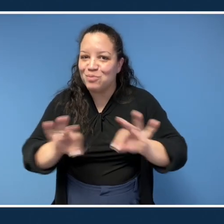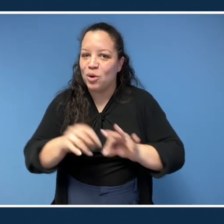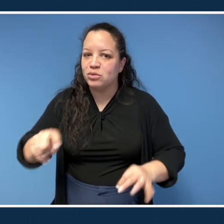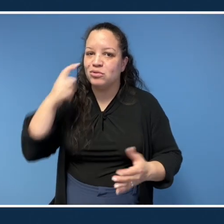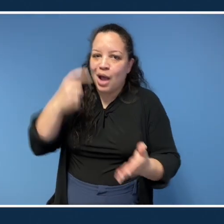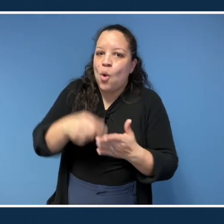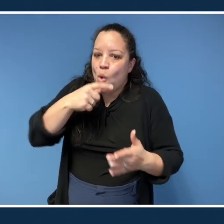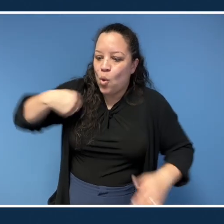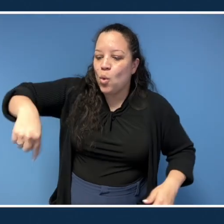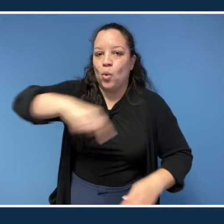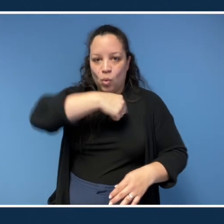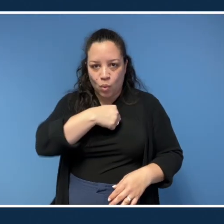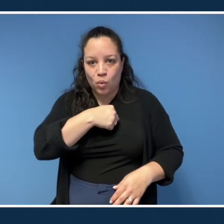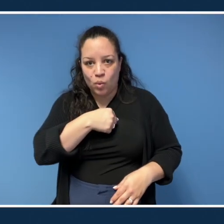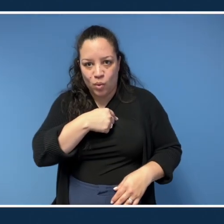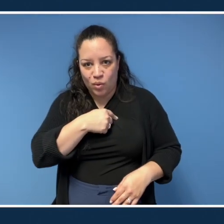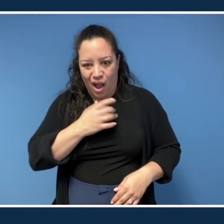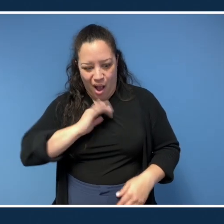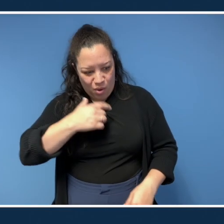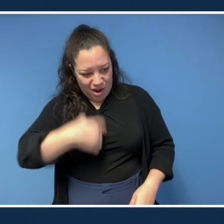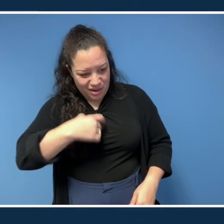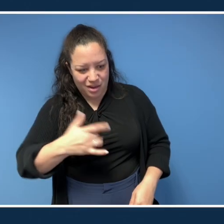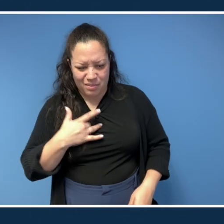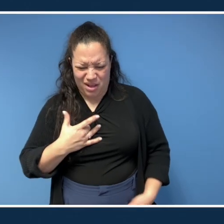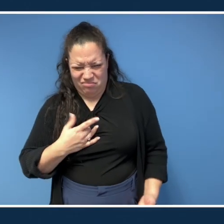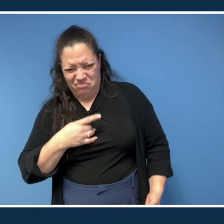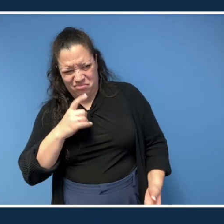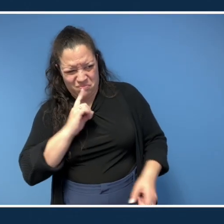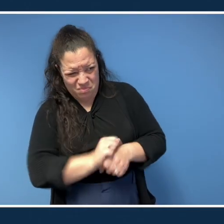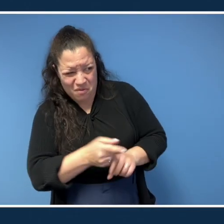something. It tells us about how our identity is questioned at times or it's slowly